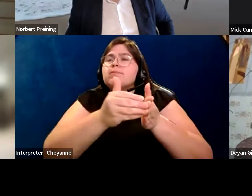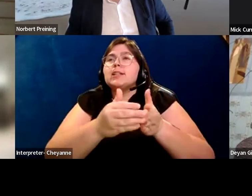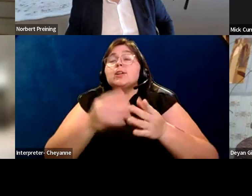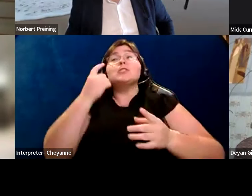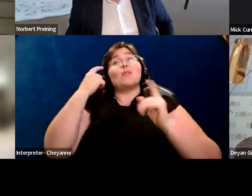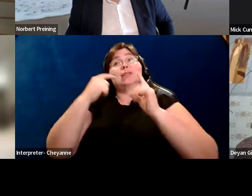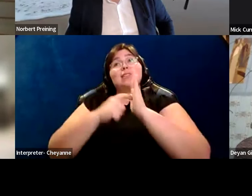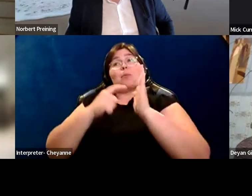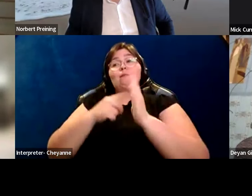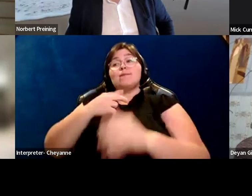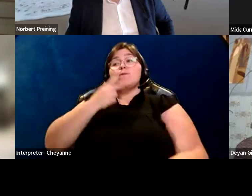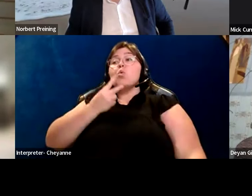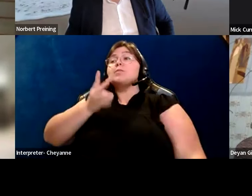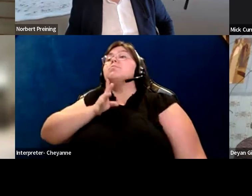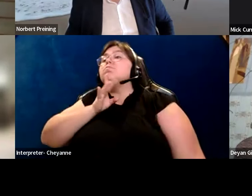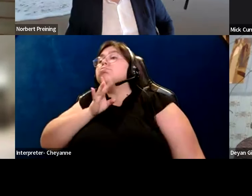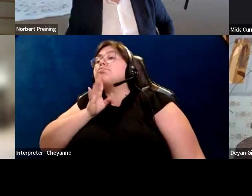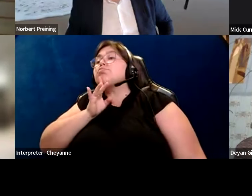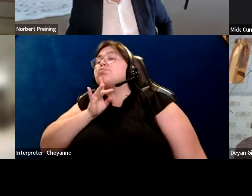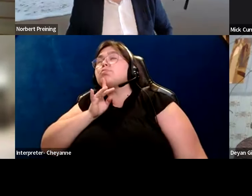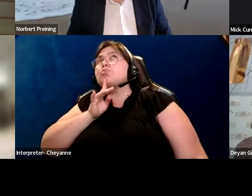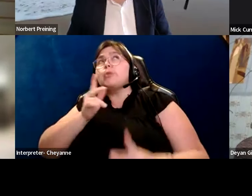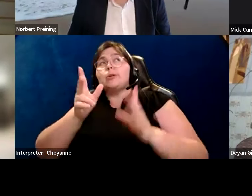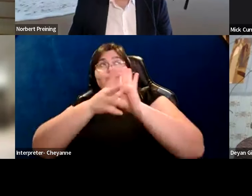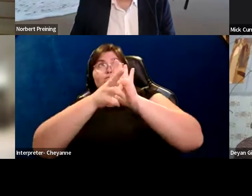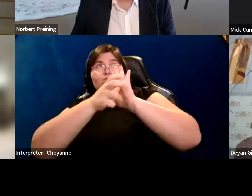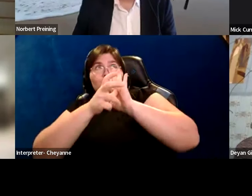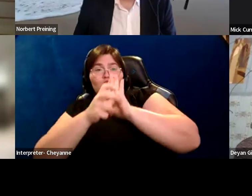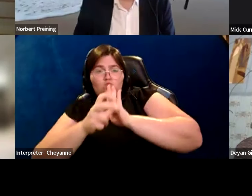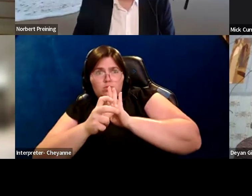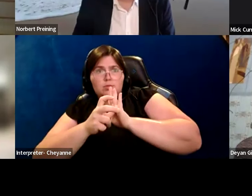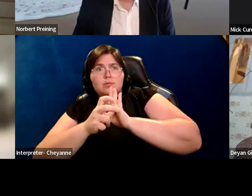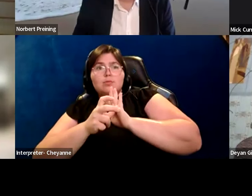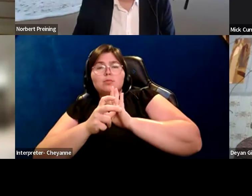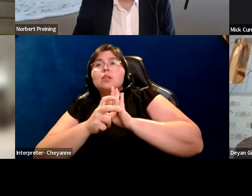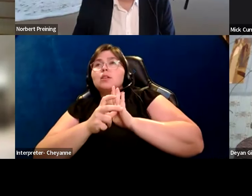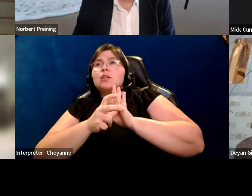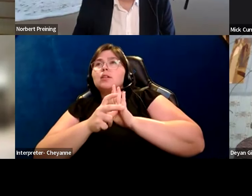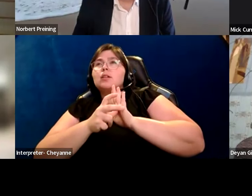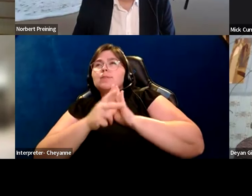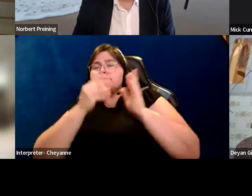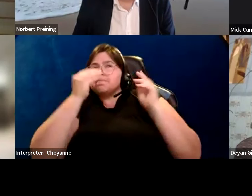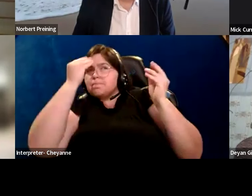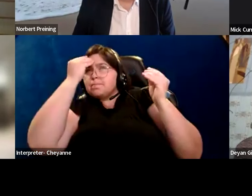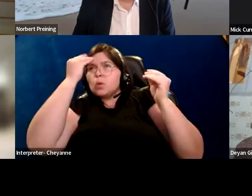to be able to exactly know where someone wants to get to in a document, et cetera, if there